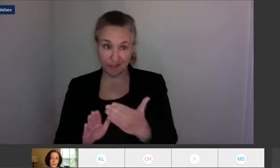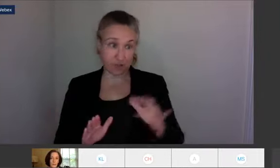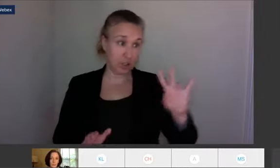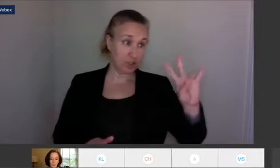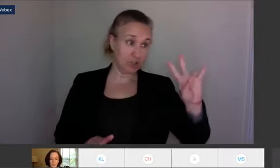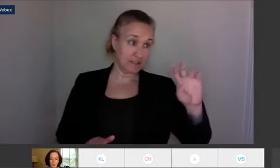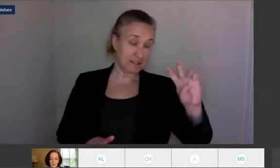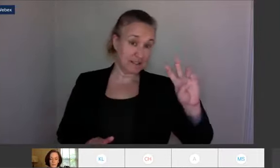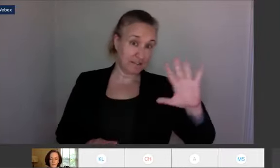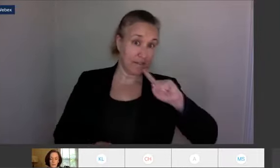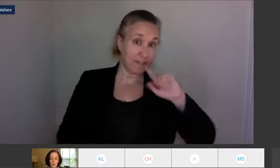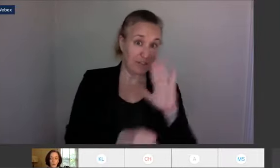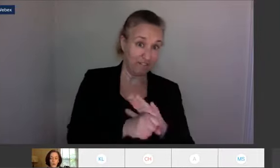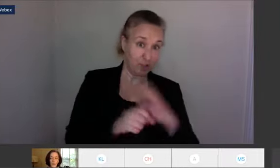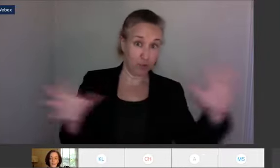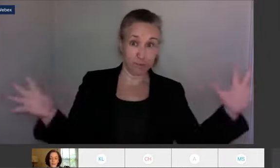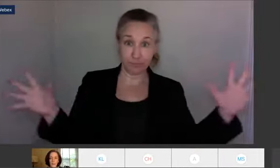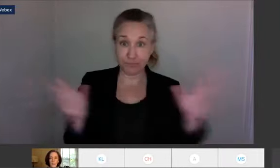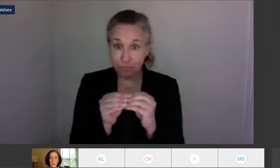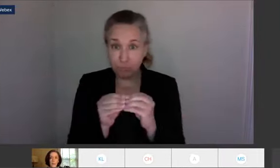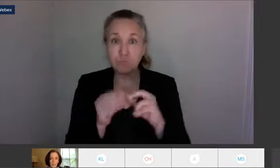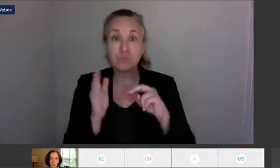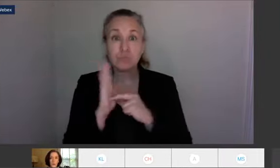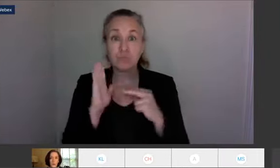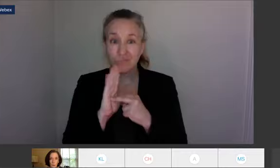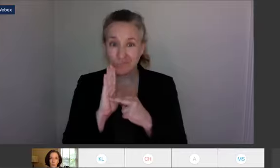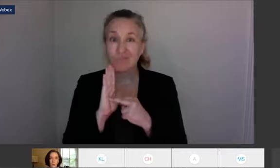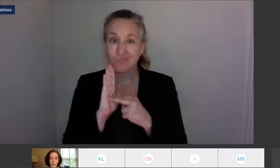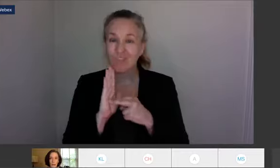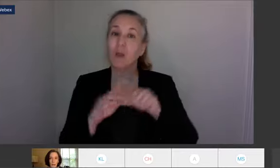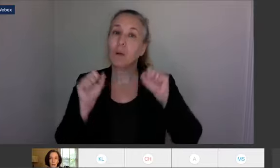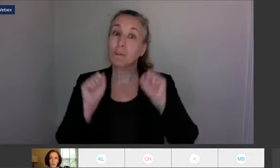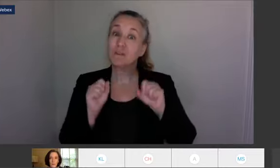confirmed positives that gives us a potential total of eight hundred and